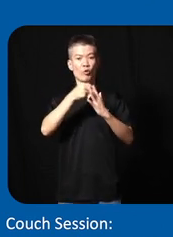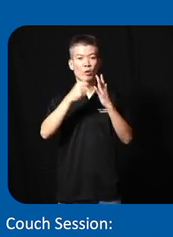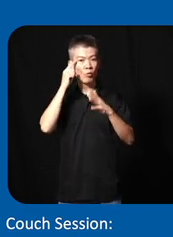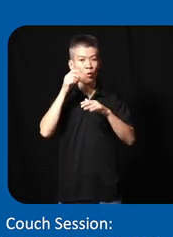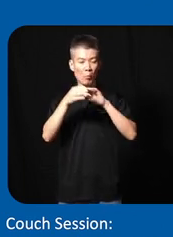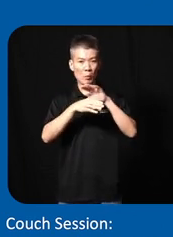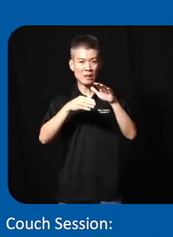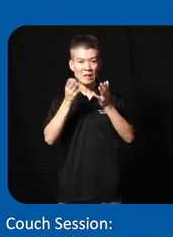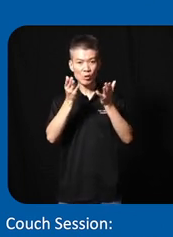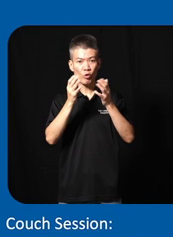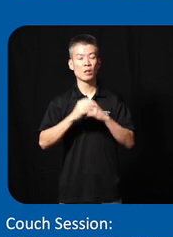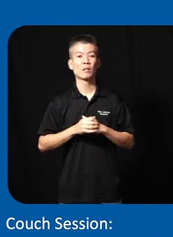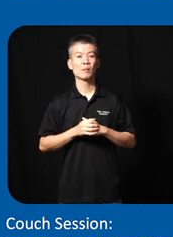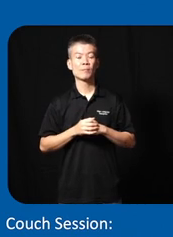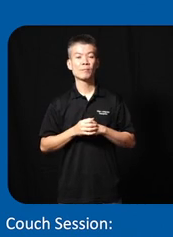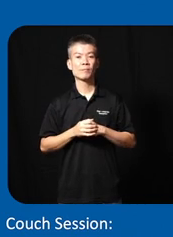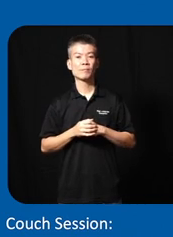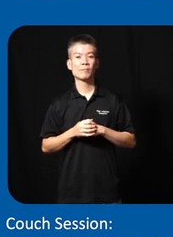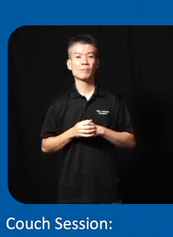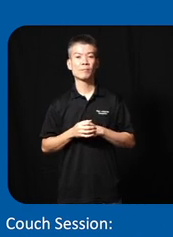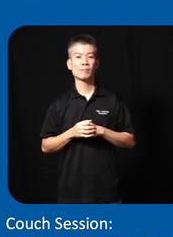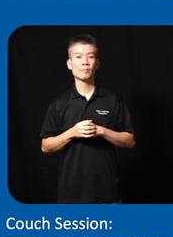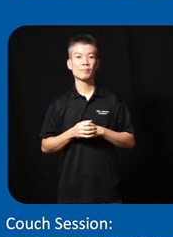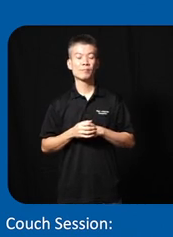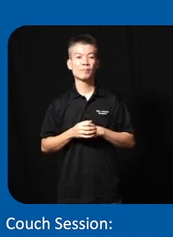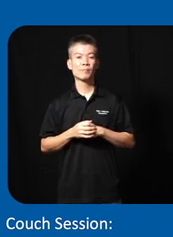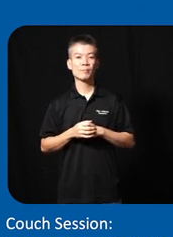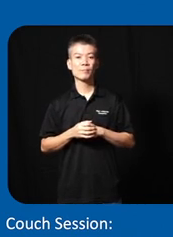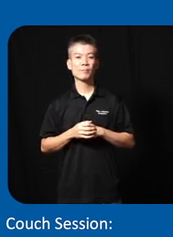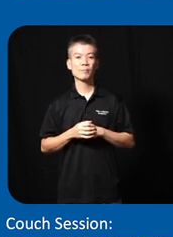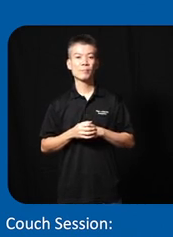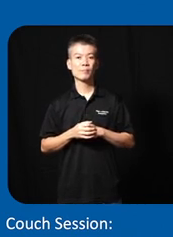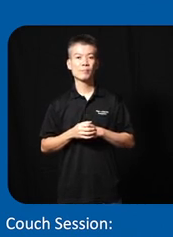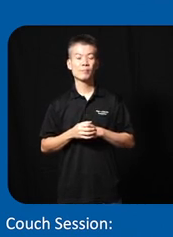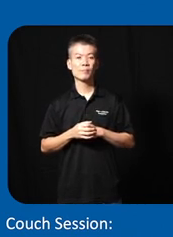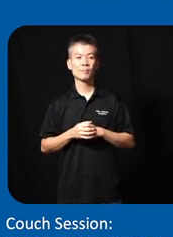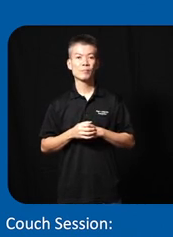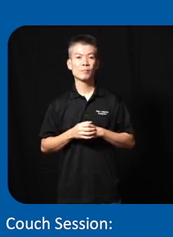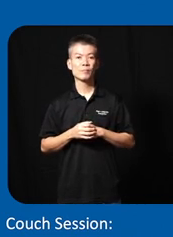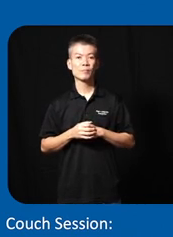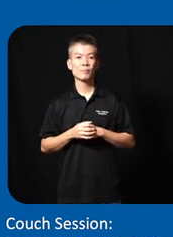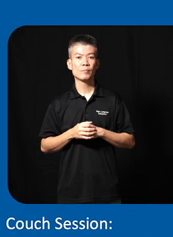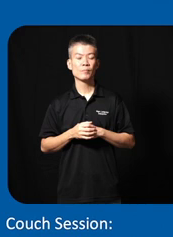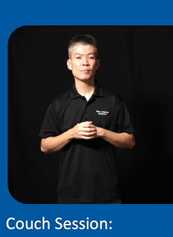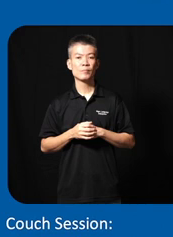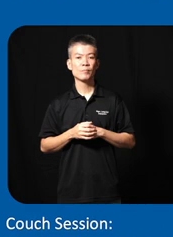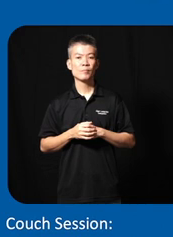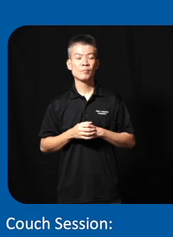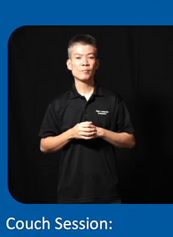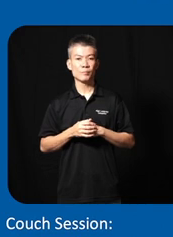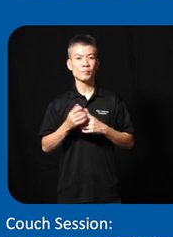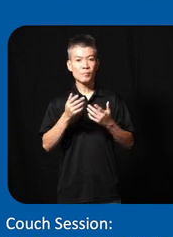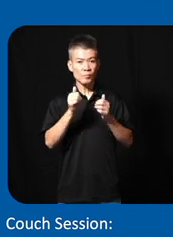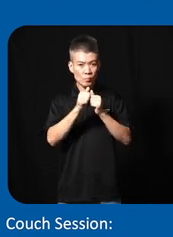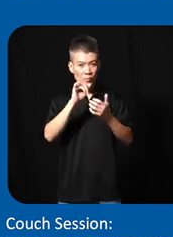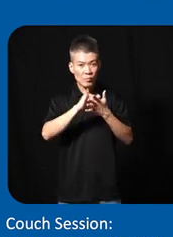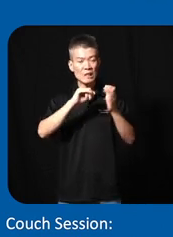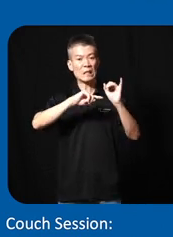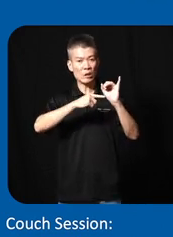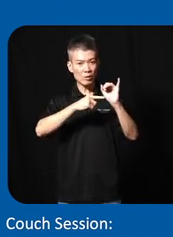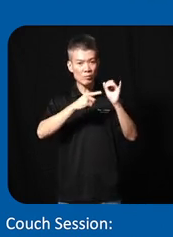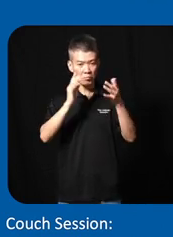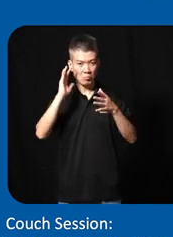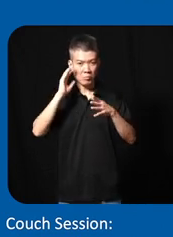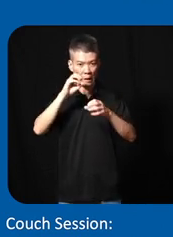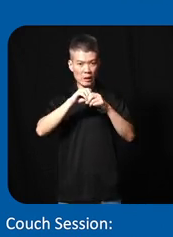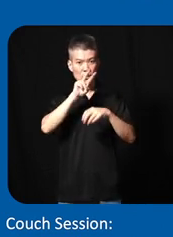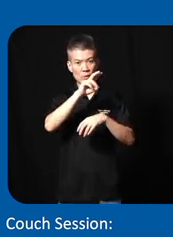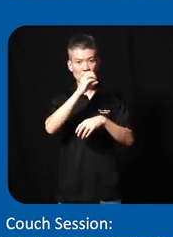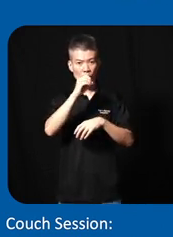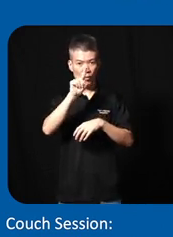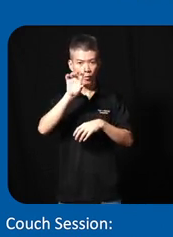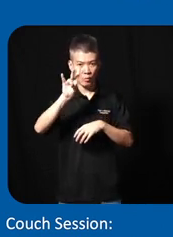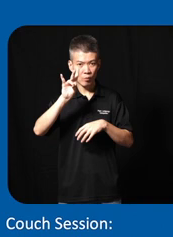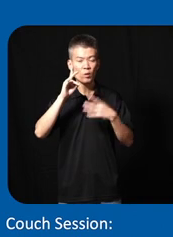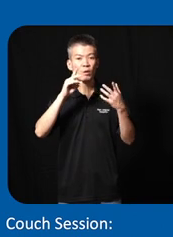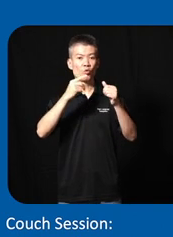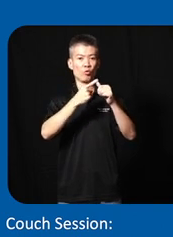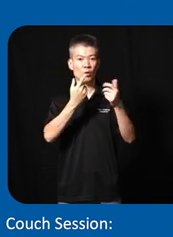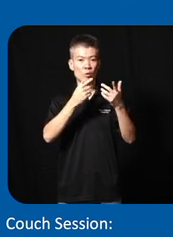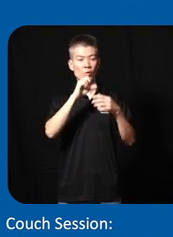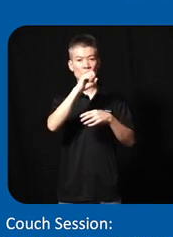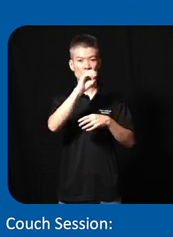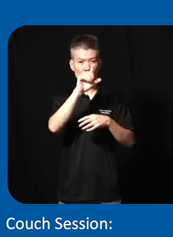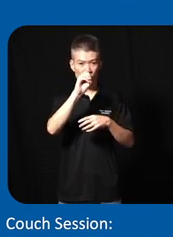Services yeah so we did this initiative back in 2017 first in Solo and then the next year